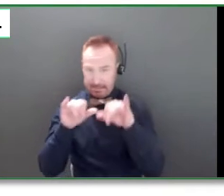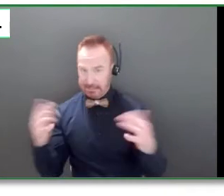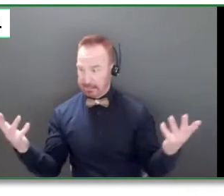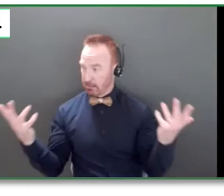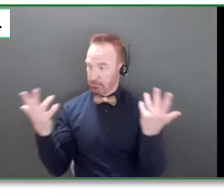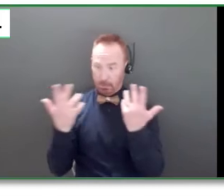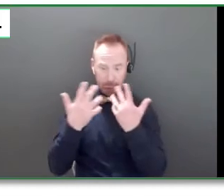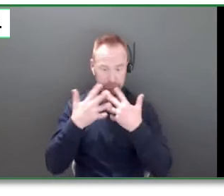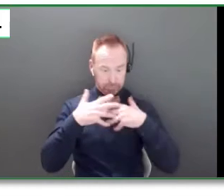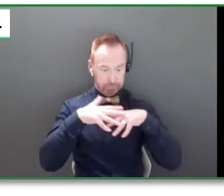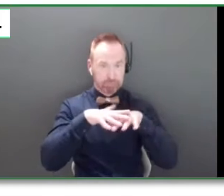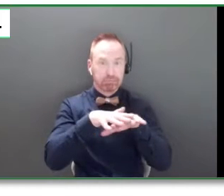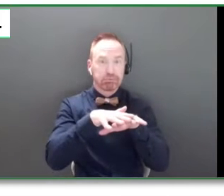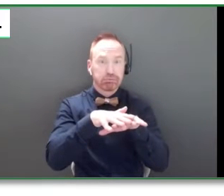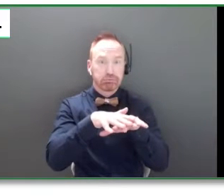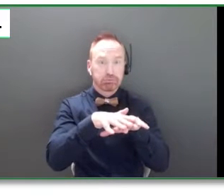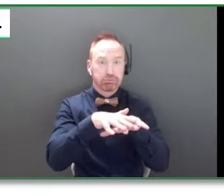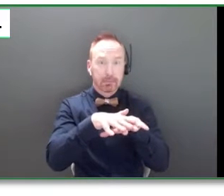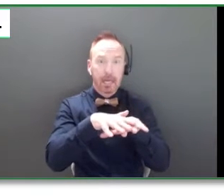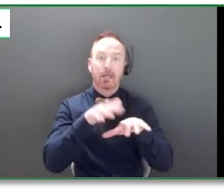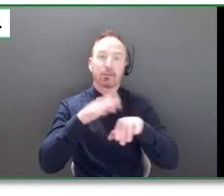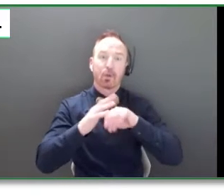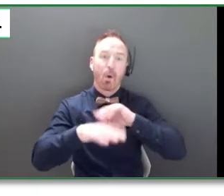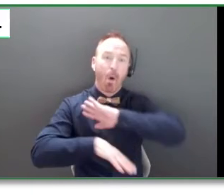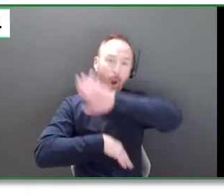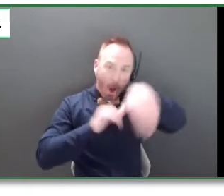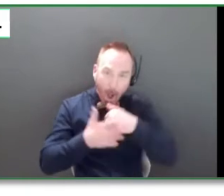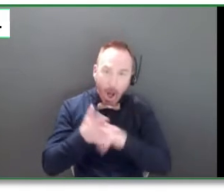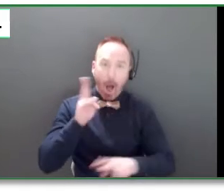can enjoy the same area.